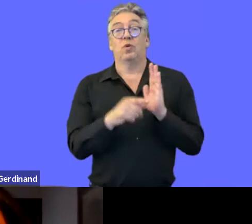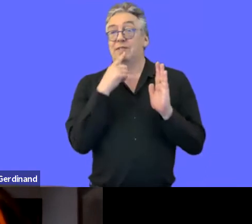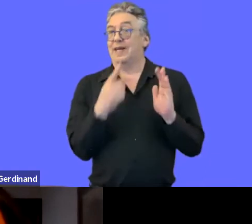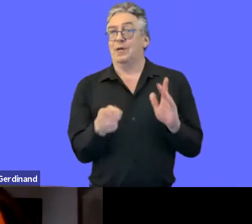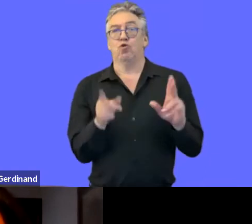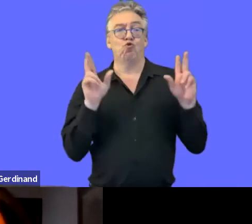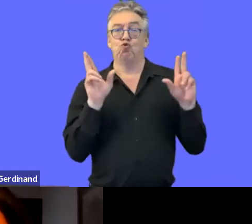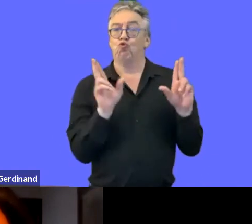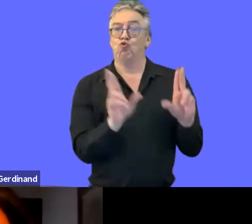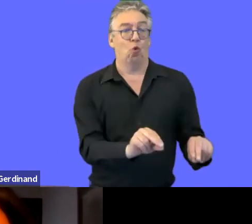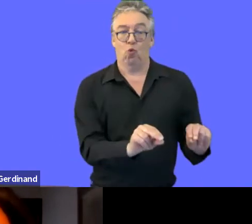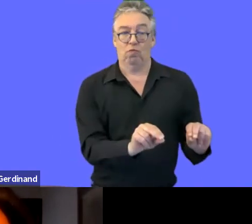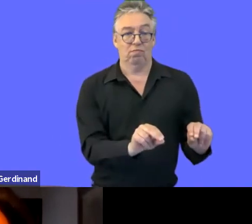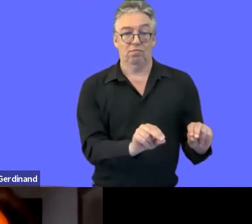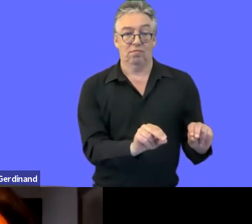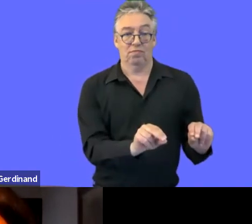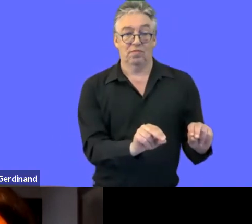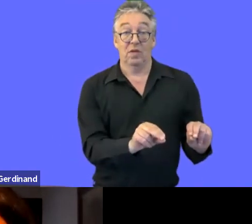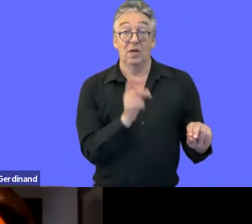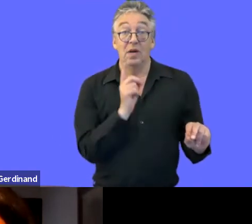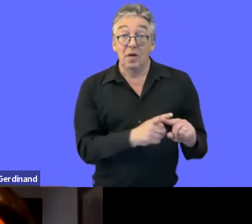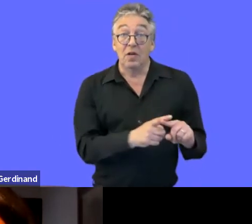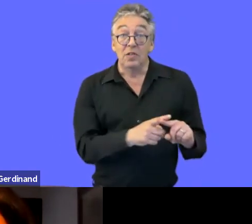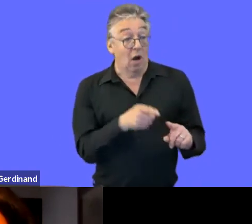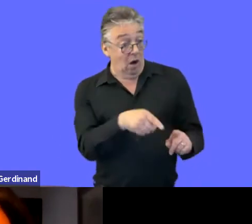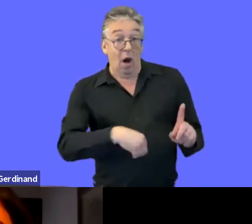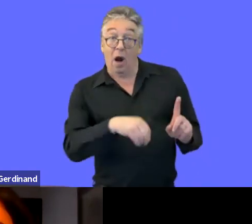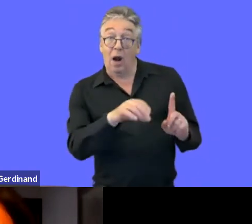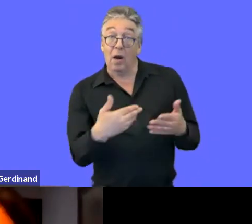these restrictions amounted to grievances systemic violations